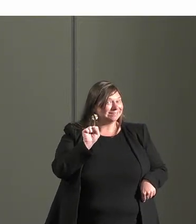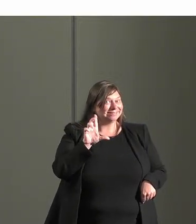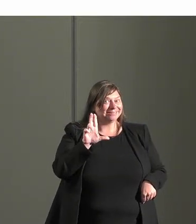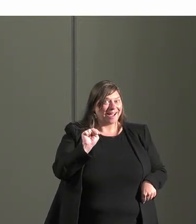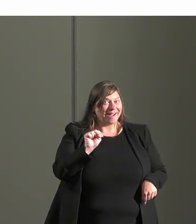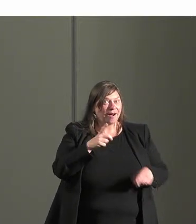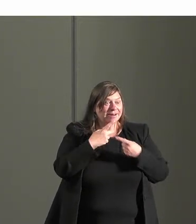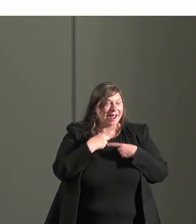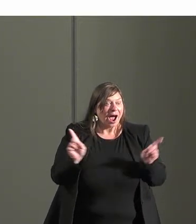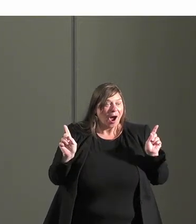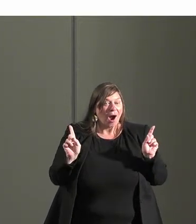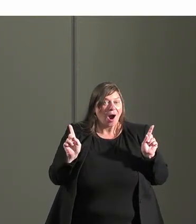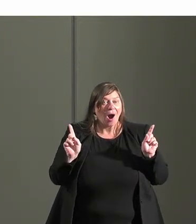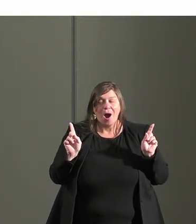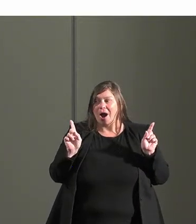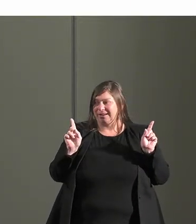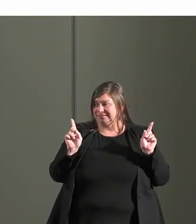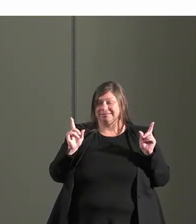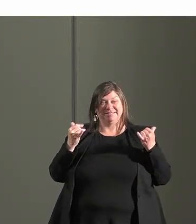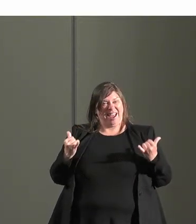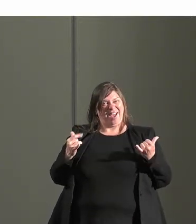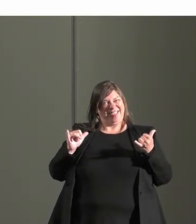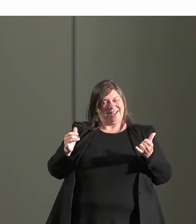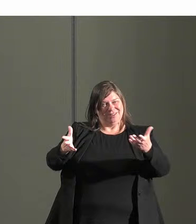platforms we are coming back now to CSUN to announce that it